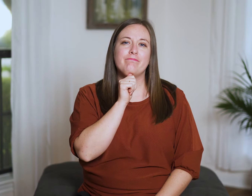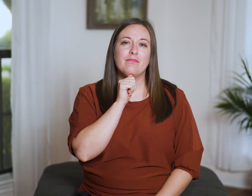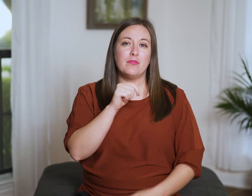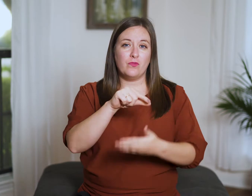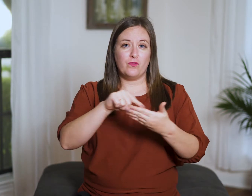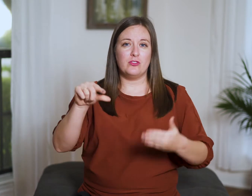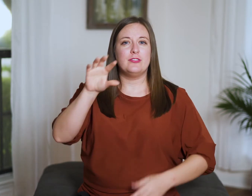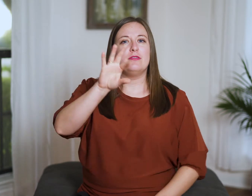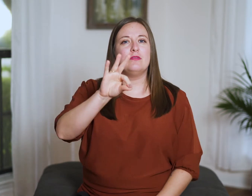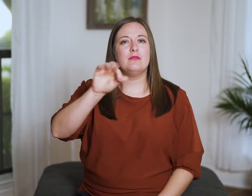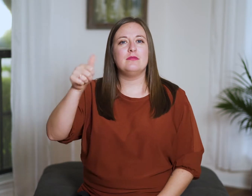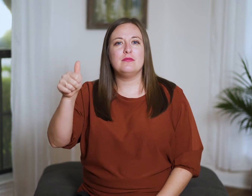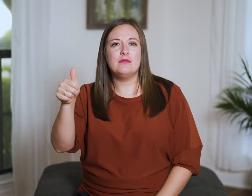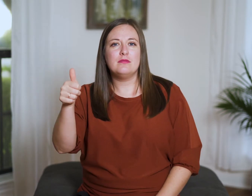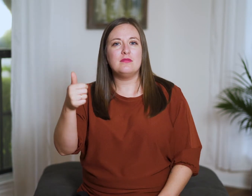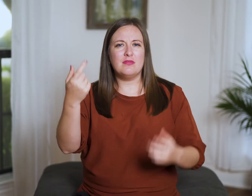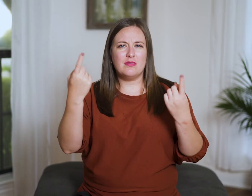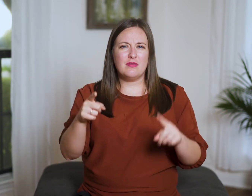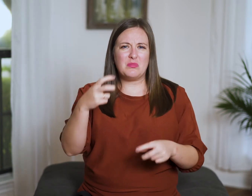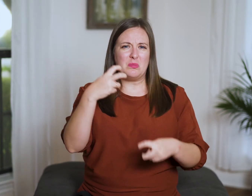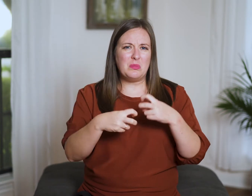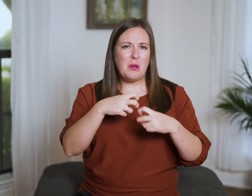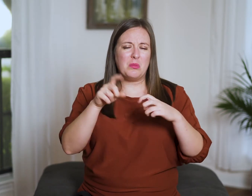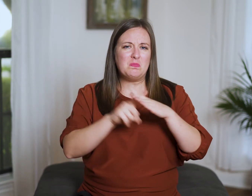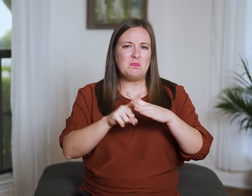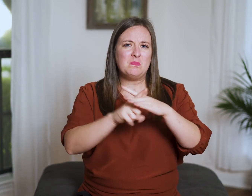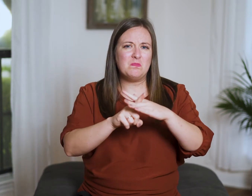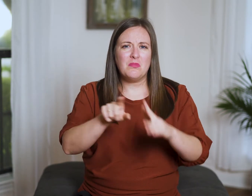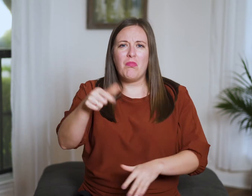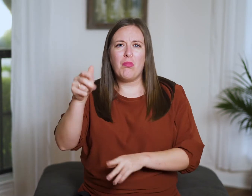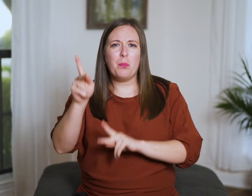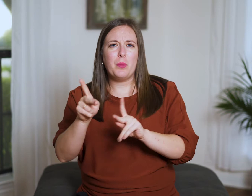Verses 9-10 discusses when we have a problem with someone else,